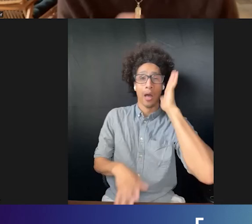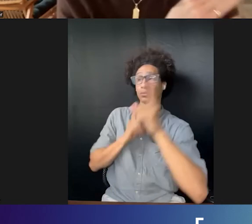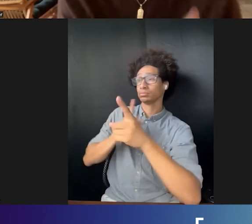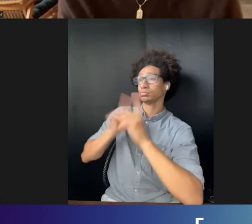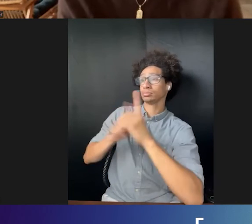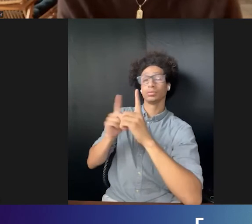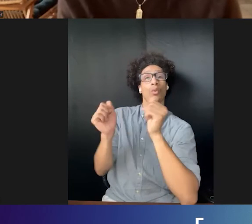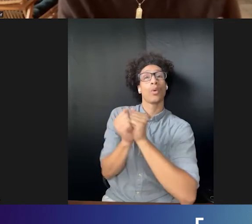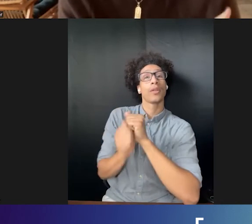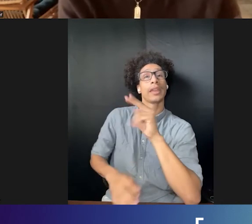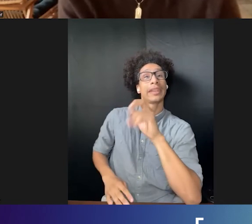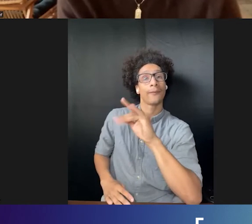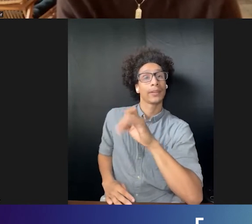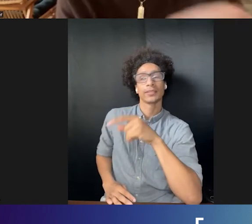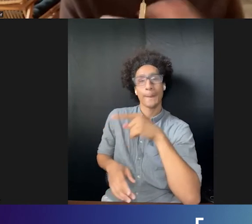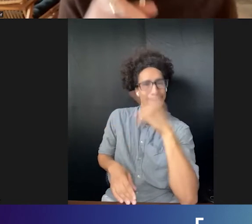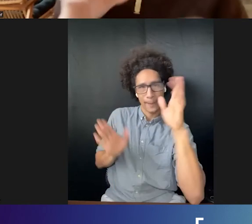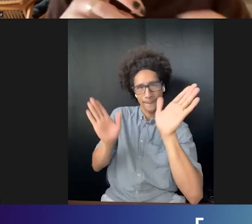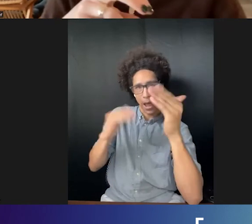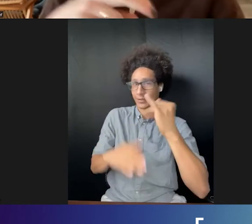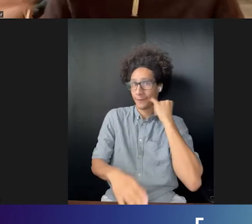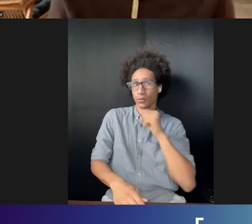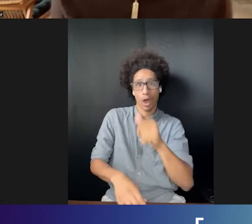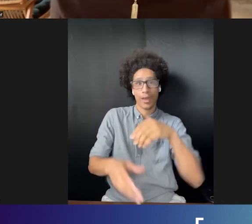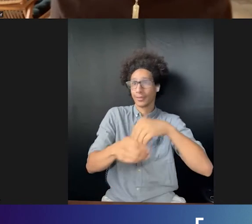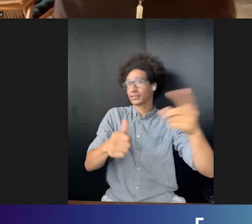unless you're in the top ten that was of the concession that they made